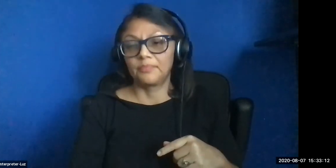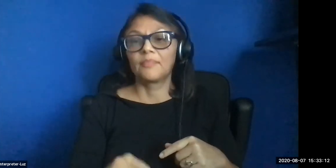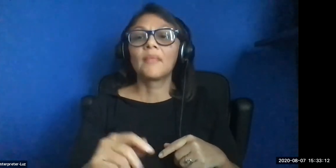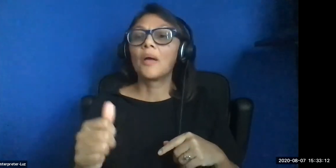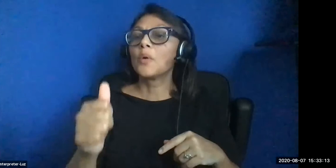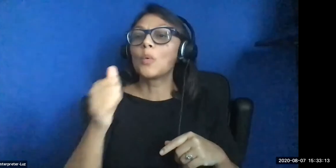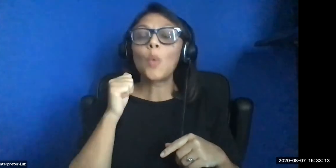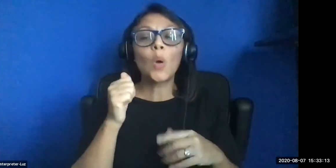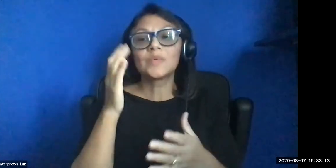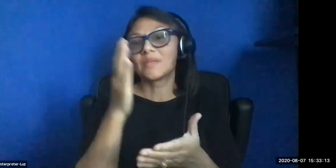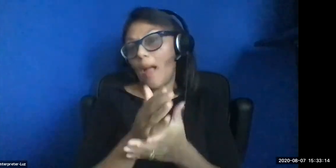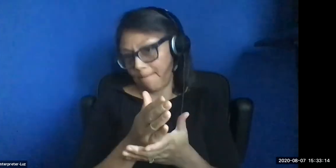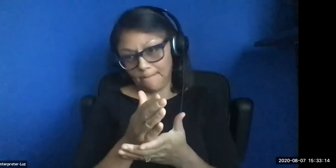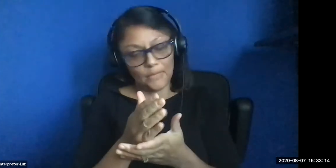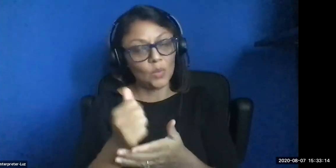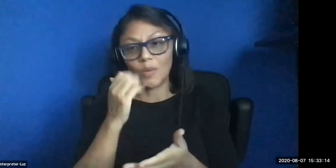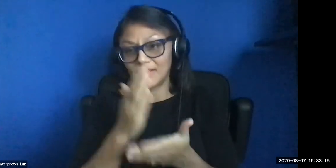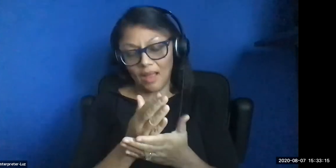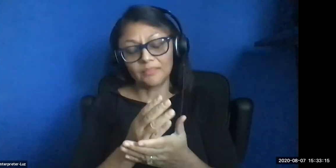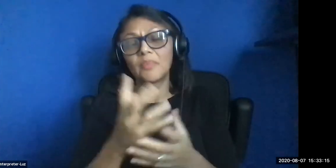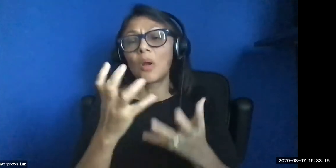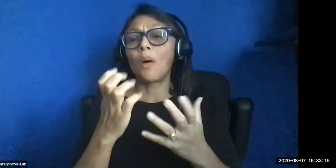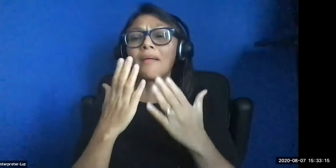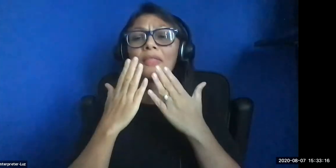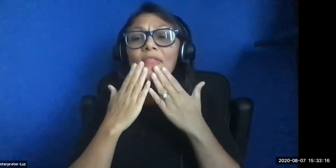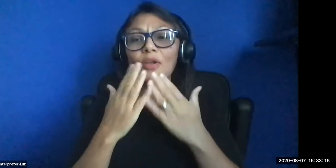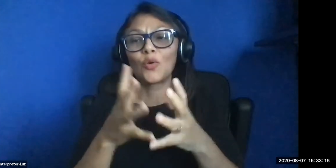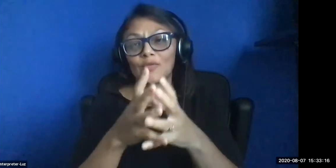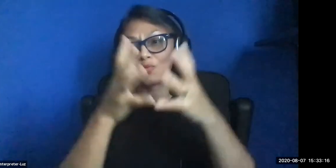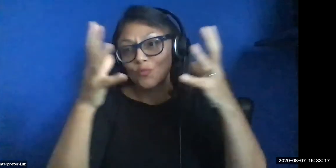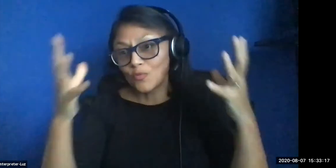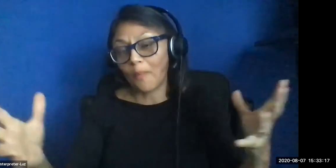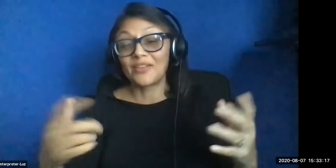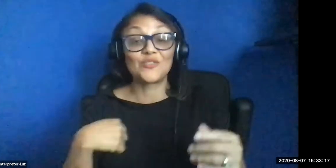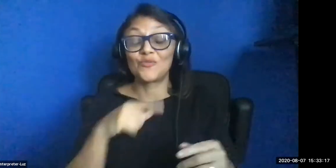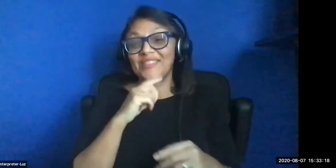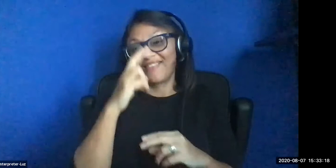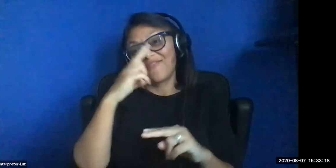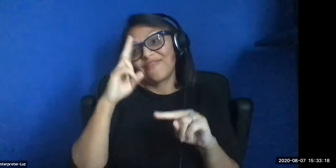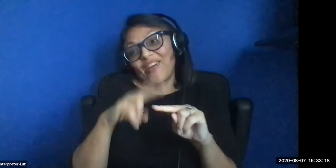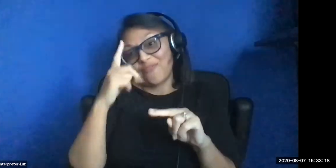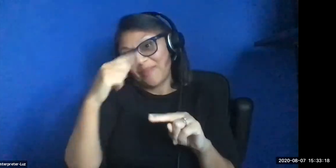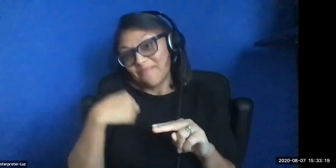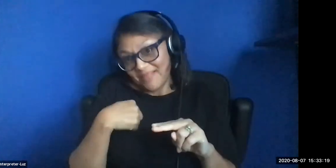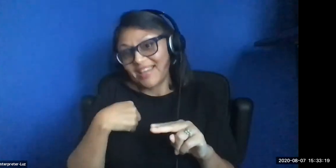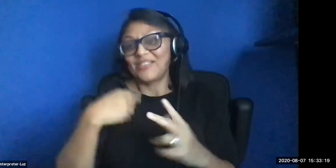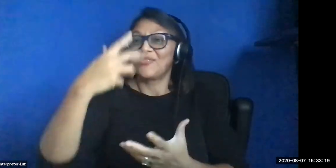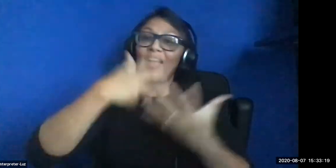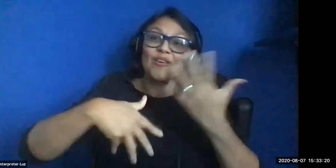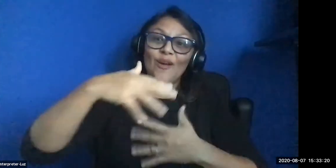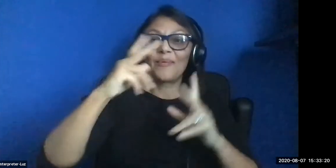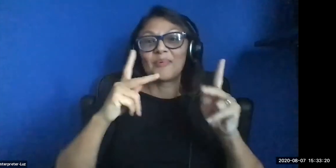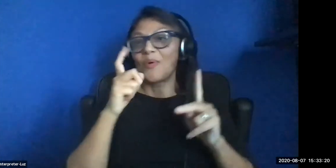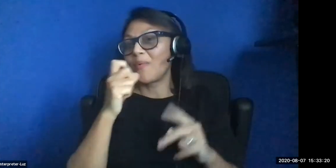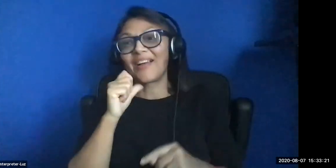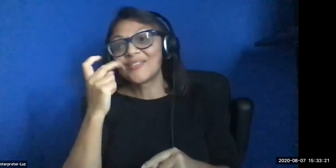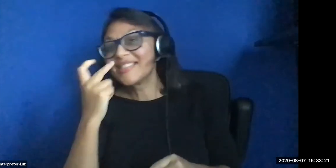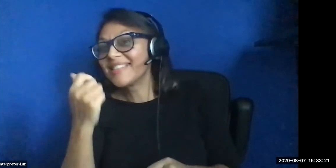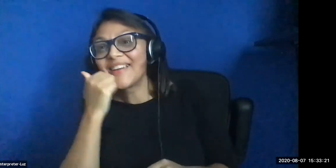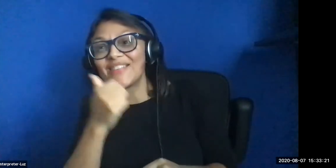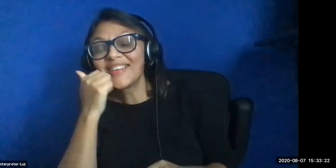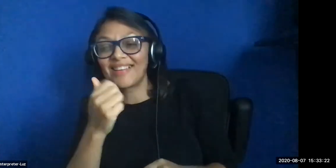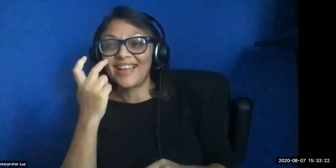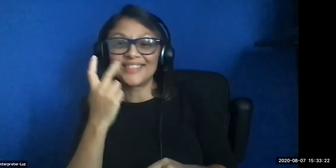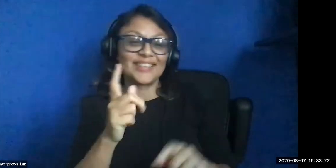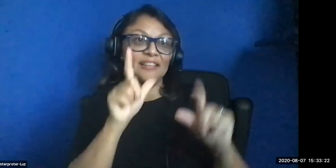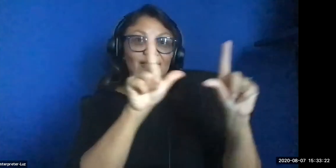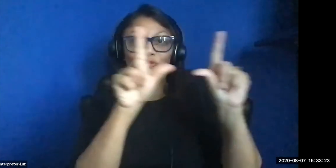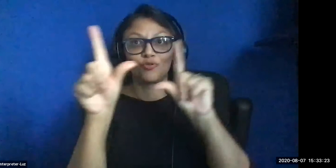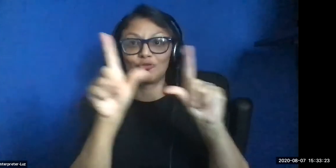Channelle Charest: Looking forward to that. So thank you guys so much. This is so much fun for me just to even hang out with people I don't get to see every day. You know, like looking at the same screens all the time. So this was this was awesome.